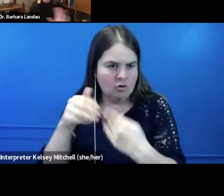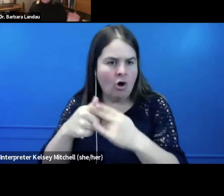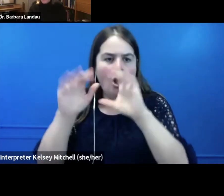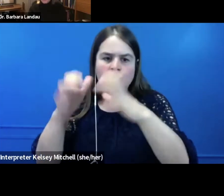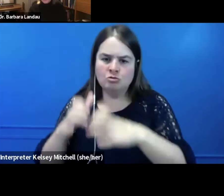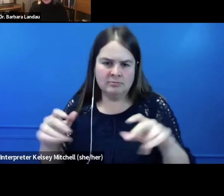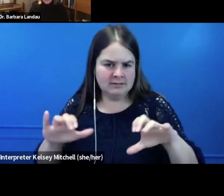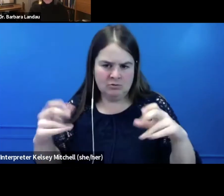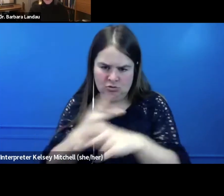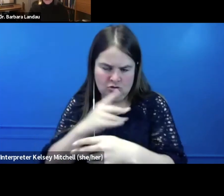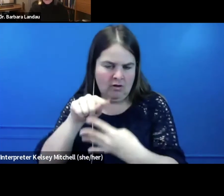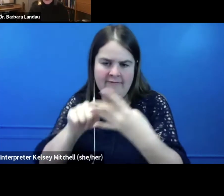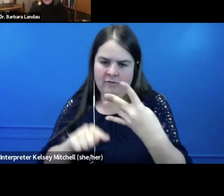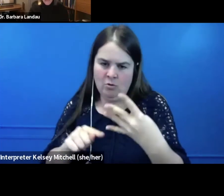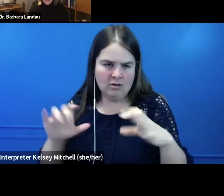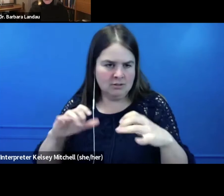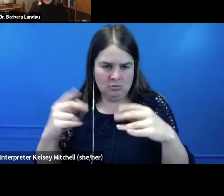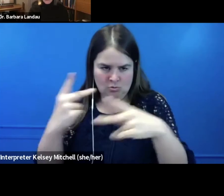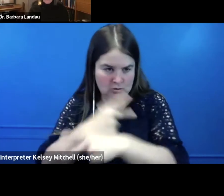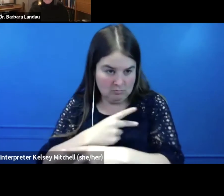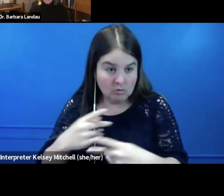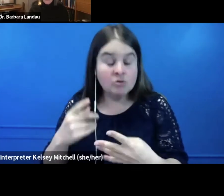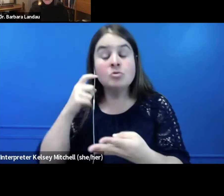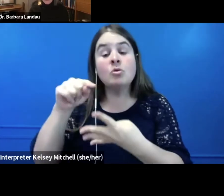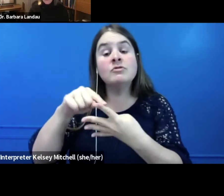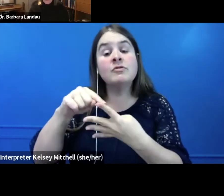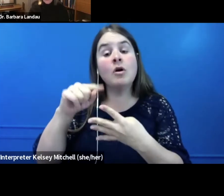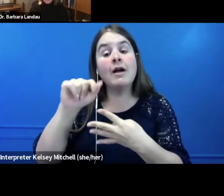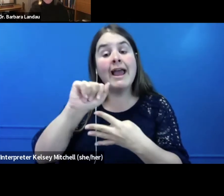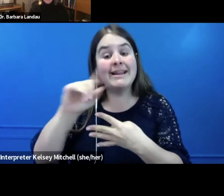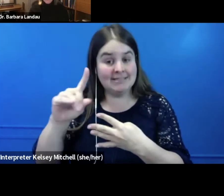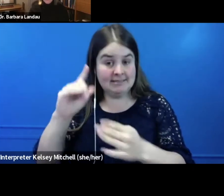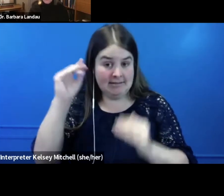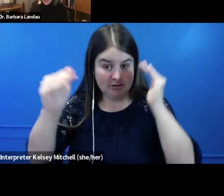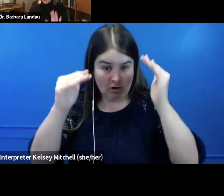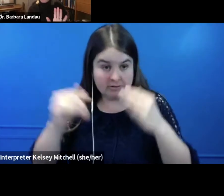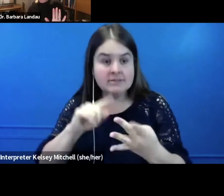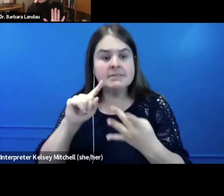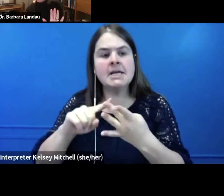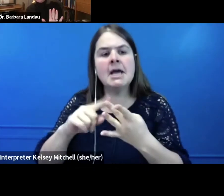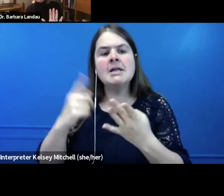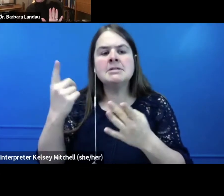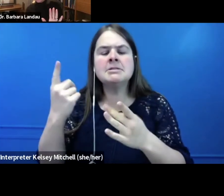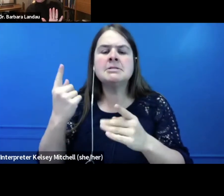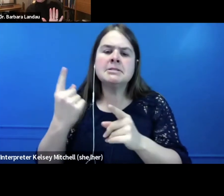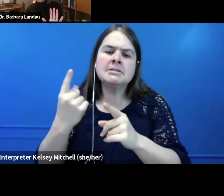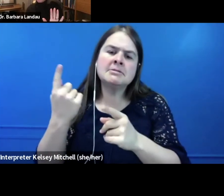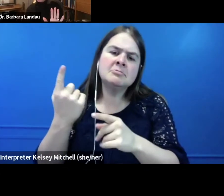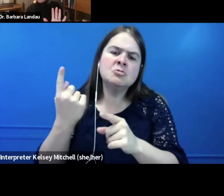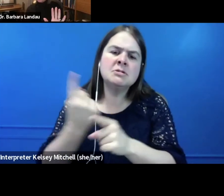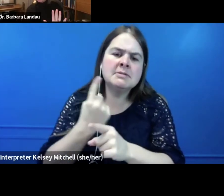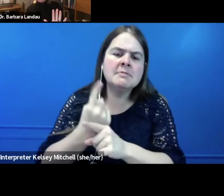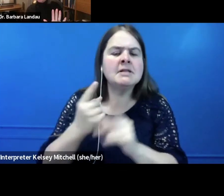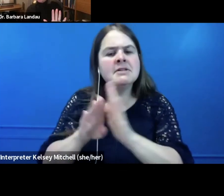groups but what you see with adults and typically developing 11 year olds is